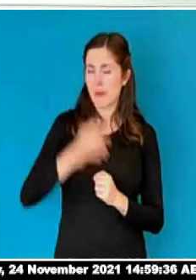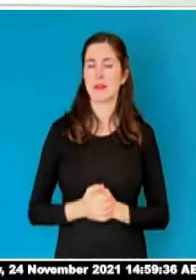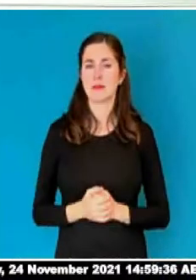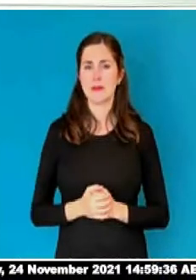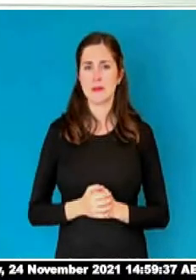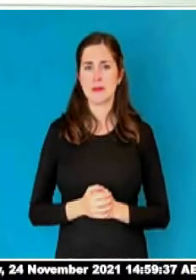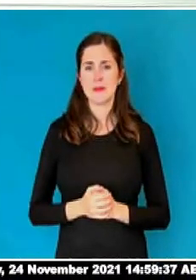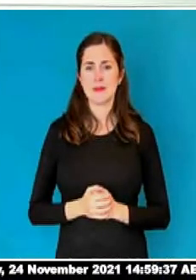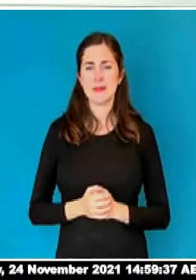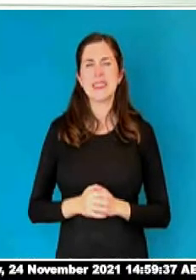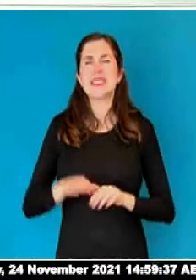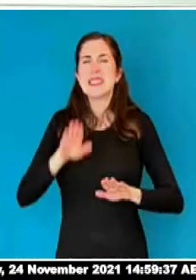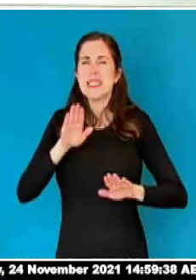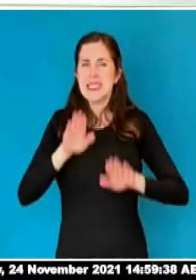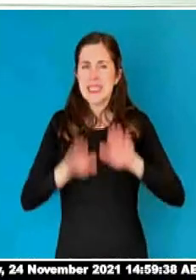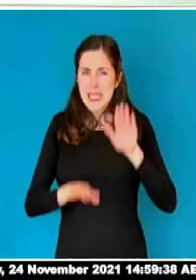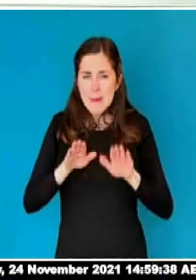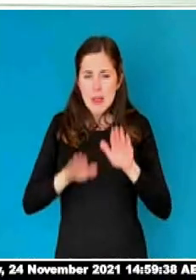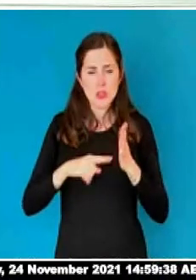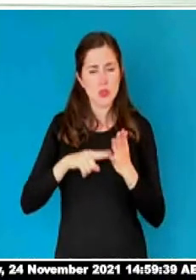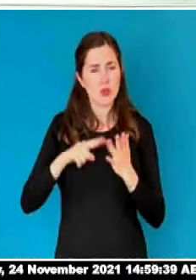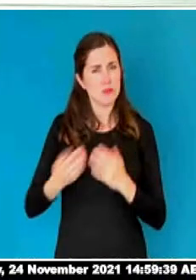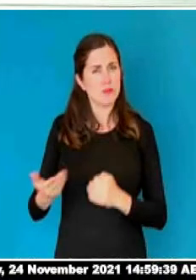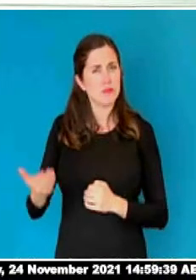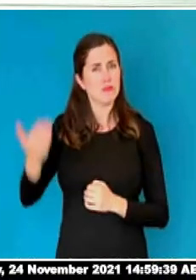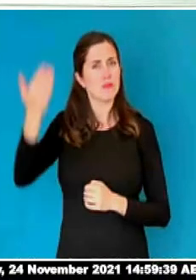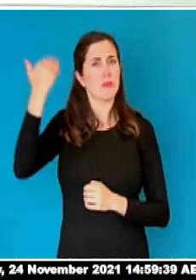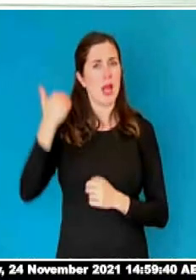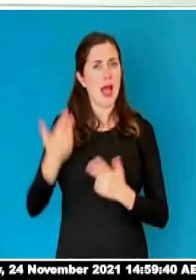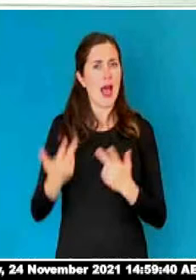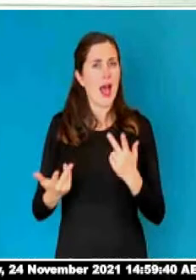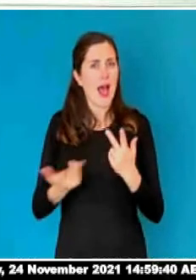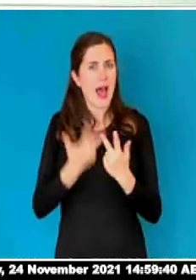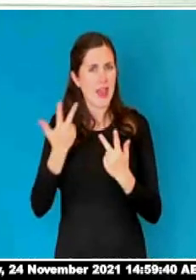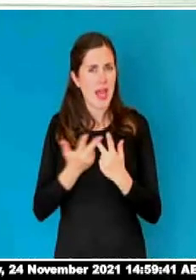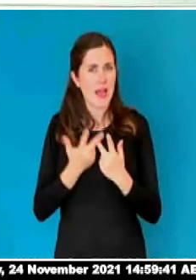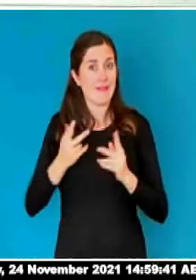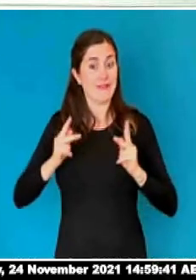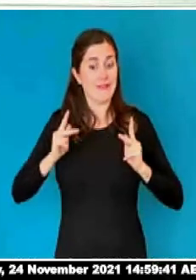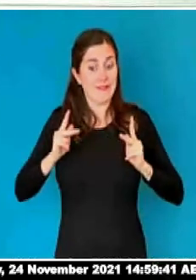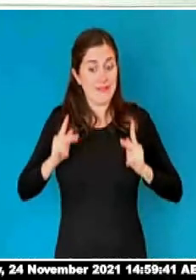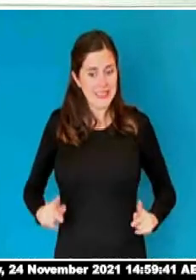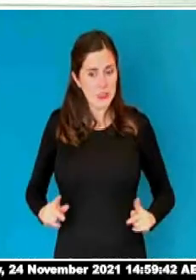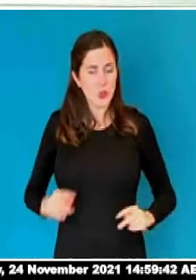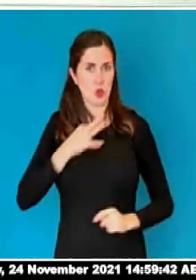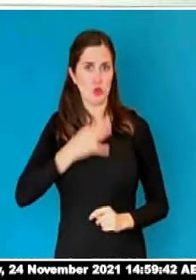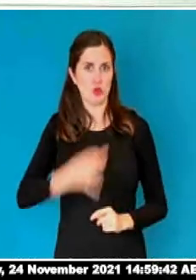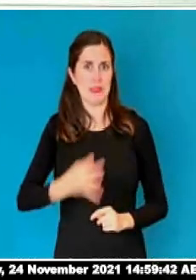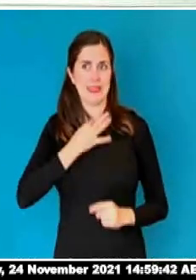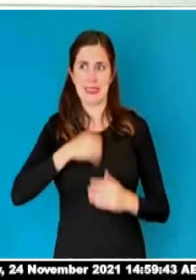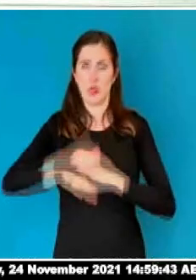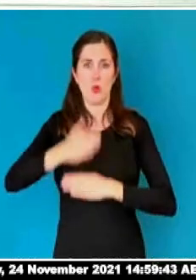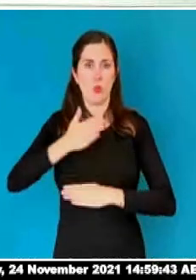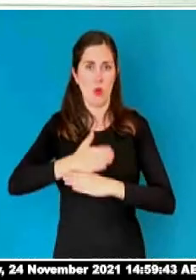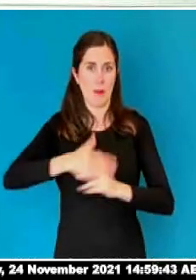similar approach to that which we have taken in relation to physical risks. It addresses the psychosocial risks in a workplace.